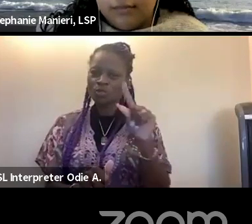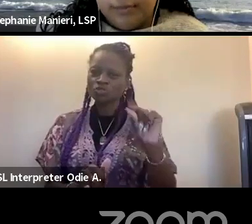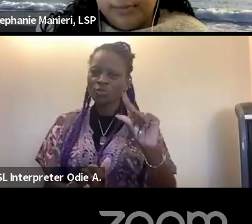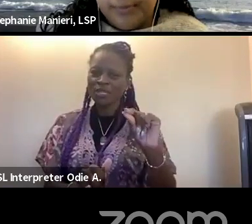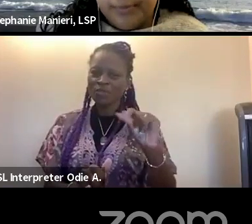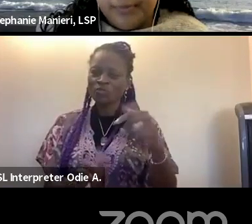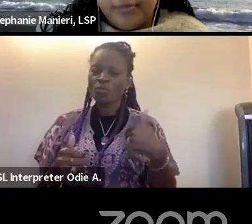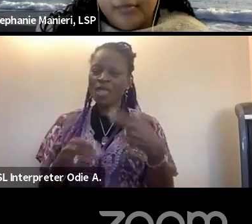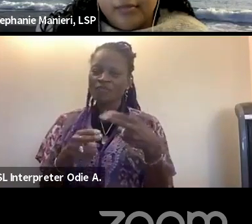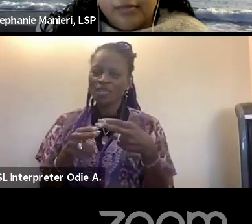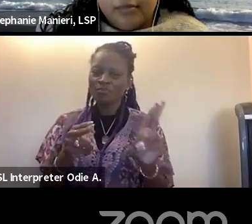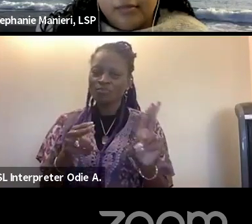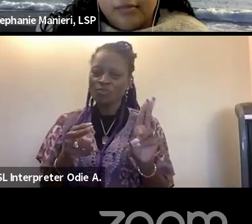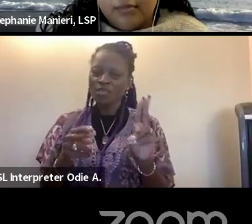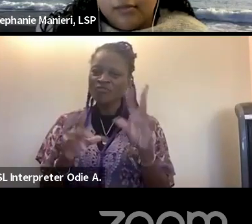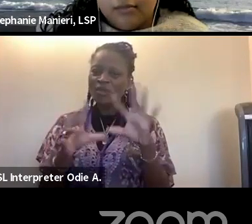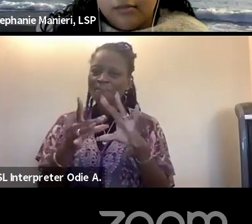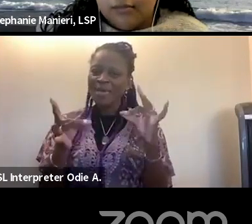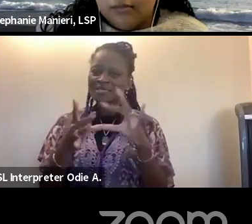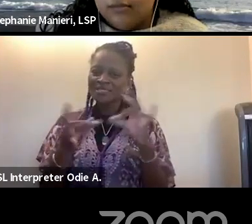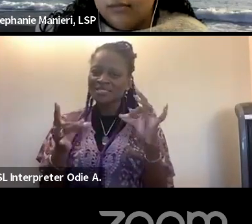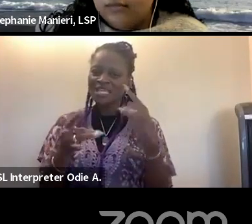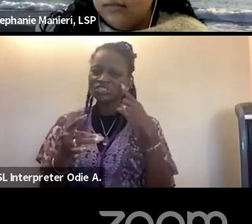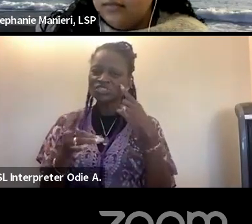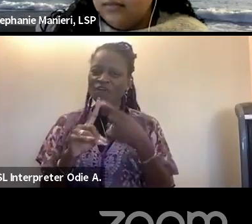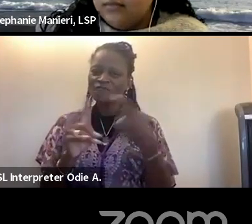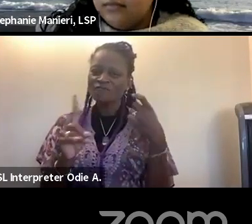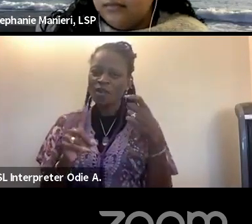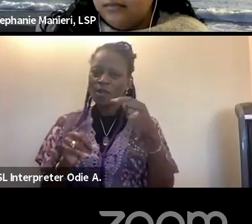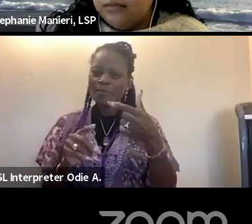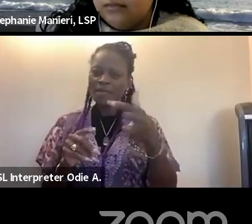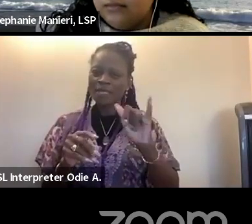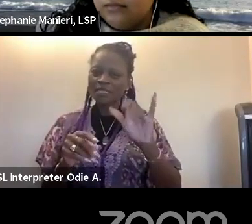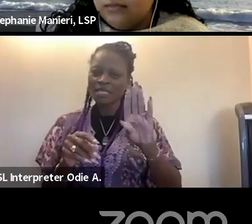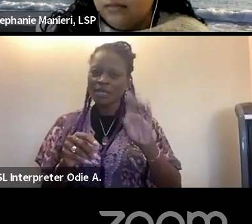Gilbert Martinez from our communications team for our Spanish speaking viewers.